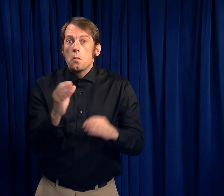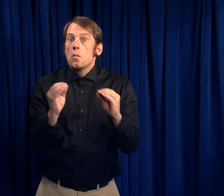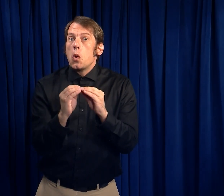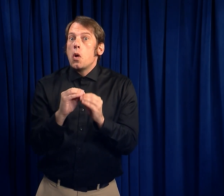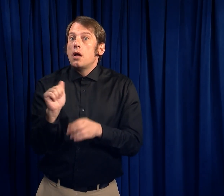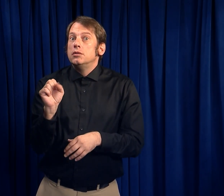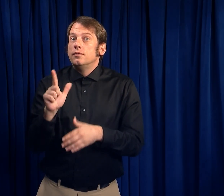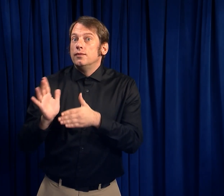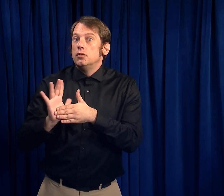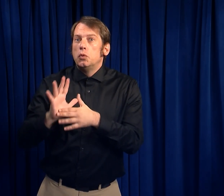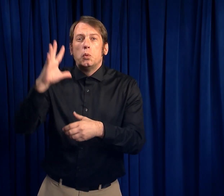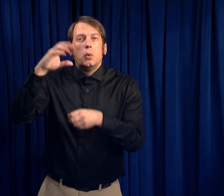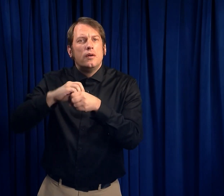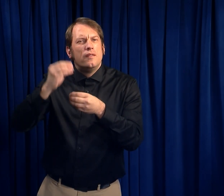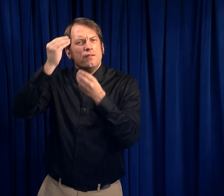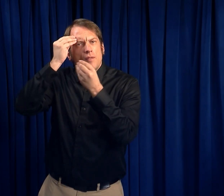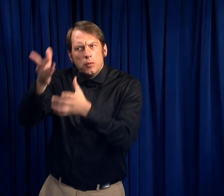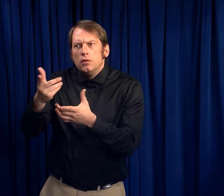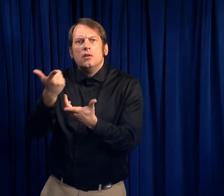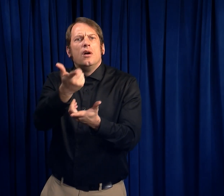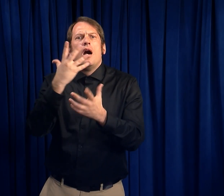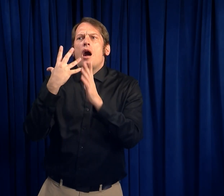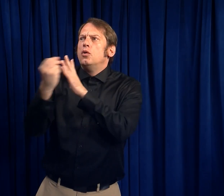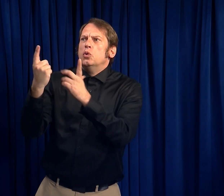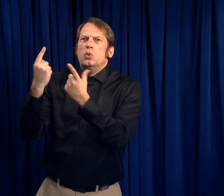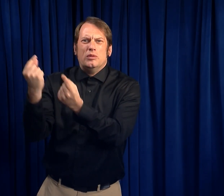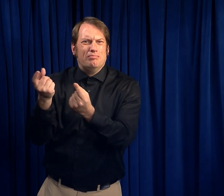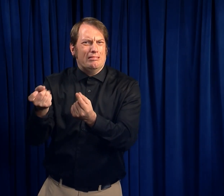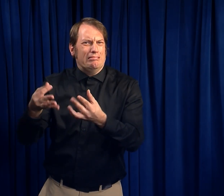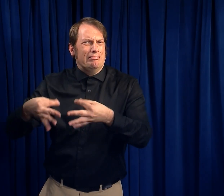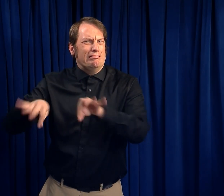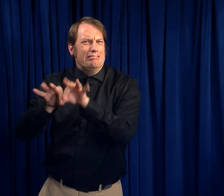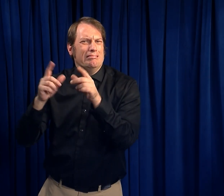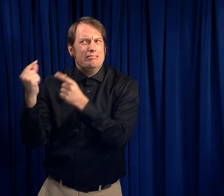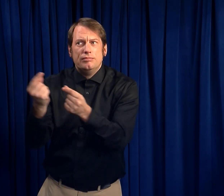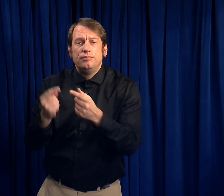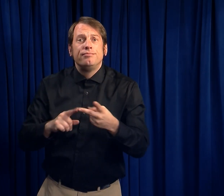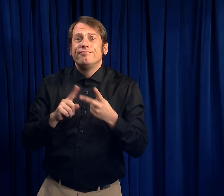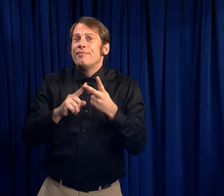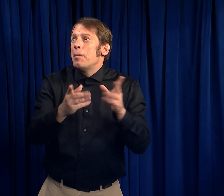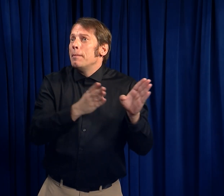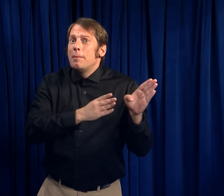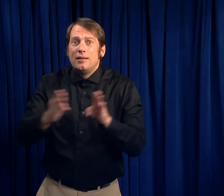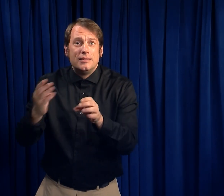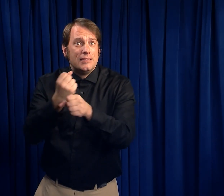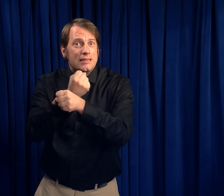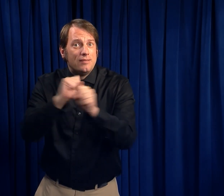For more ASL videos, including information on Running Essential Errands,